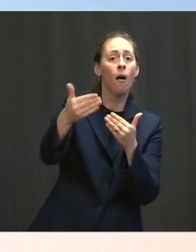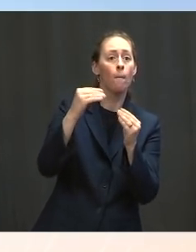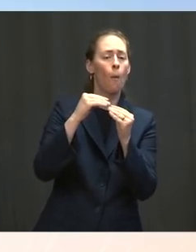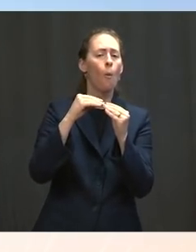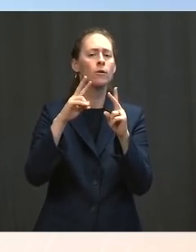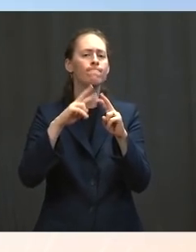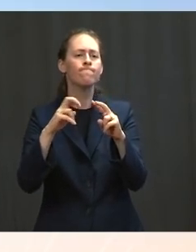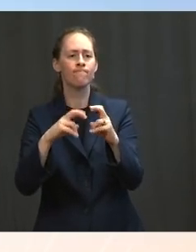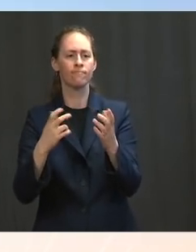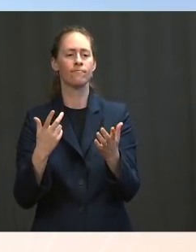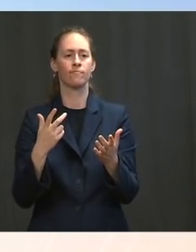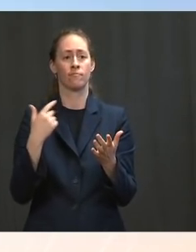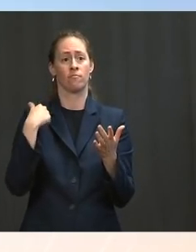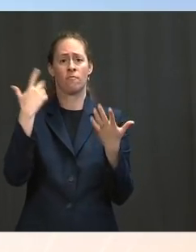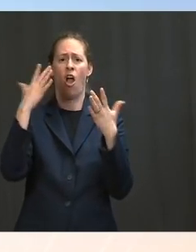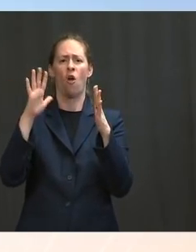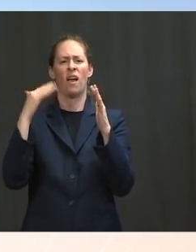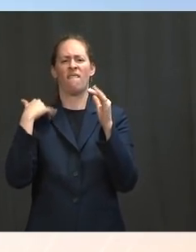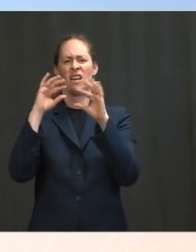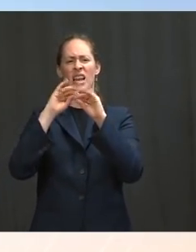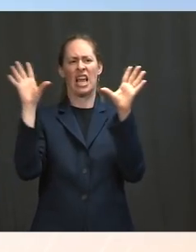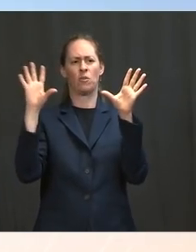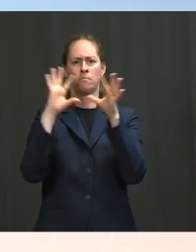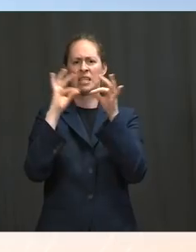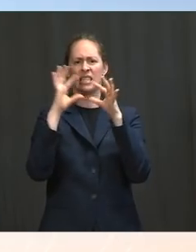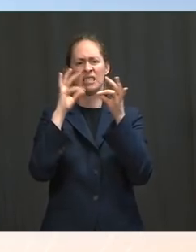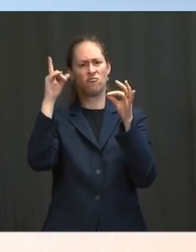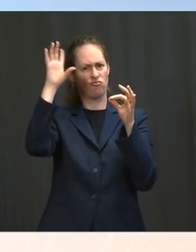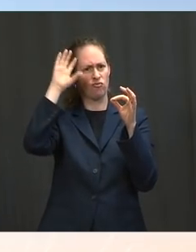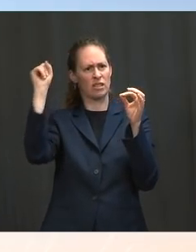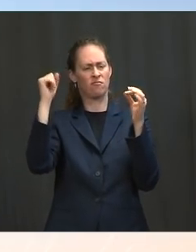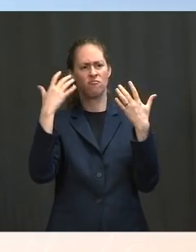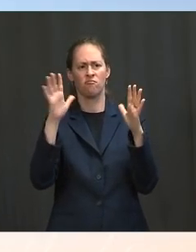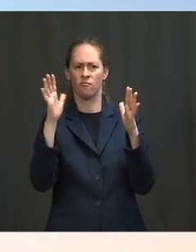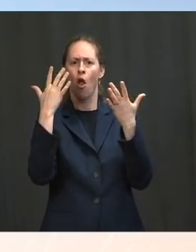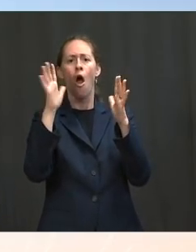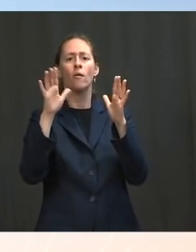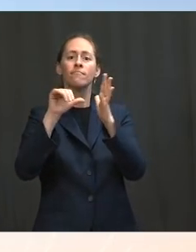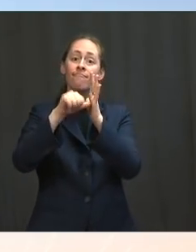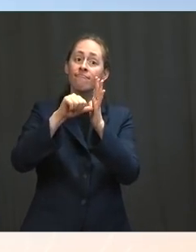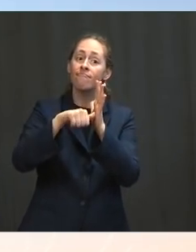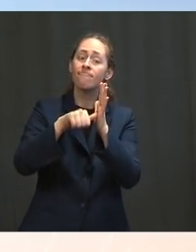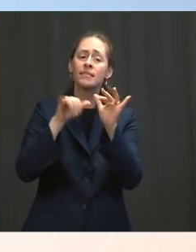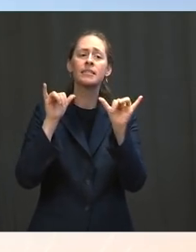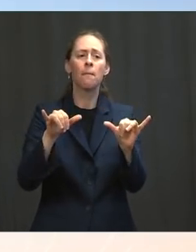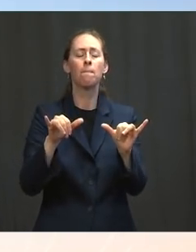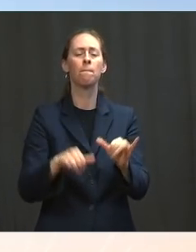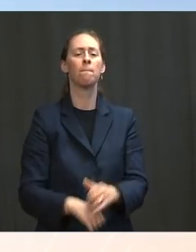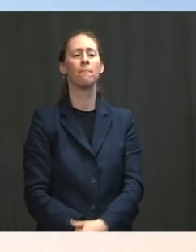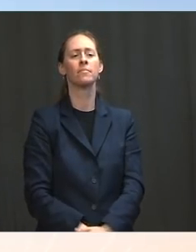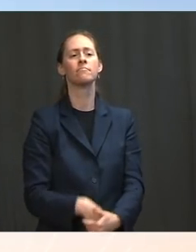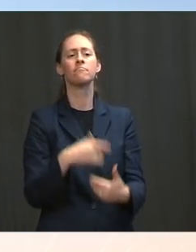the President has sent clearly and what we're sending -- continuing to send clearly is: Even with these criminal actors --